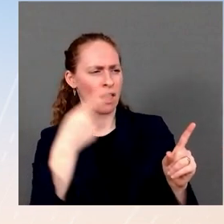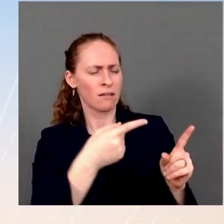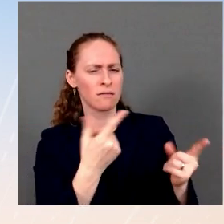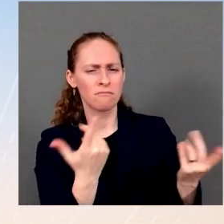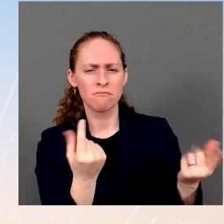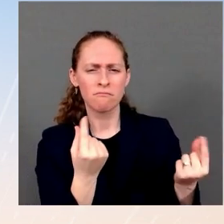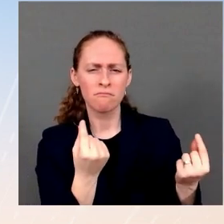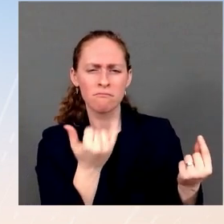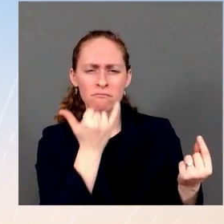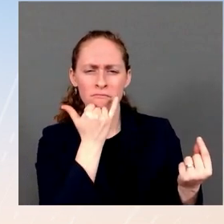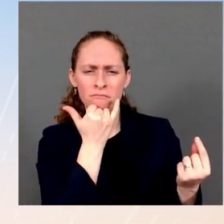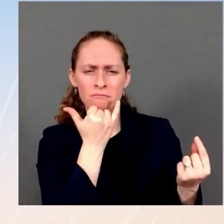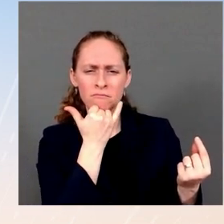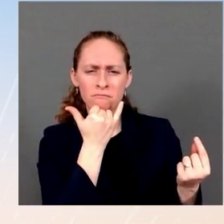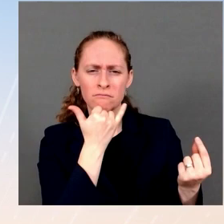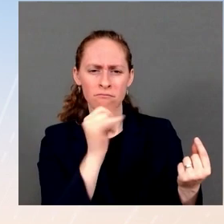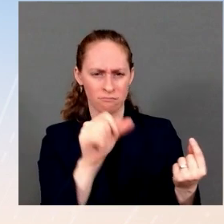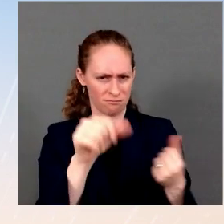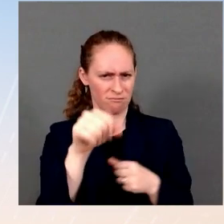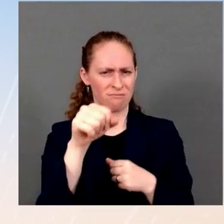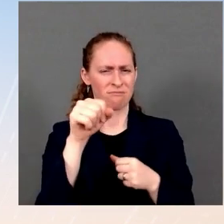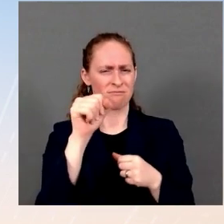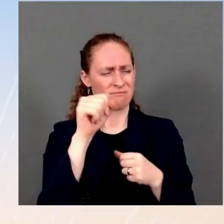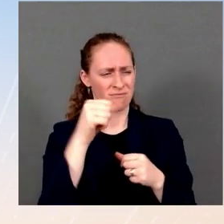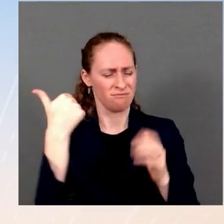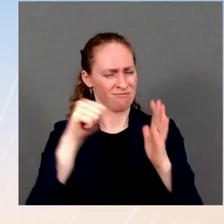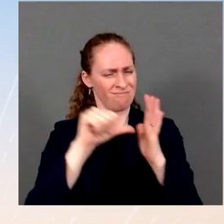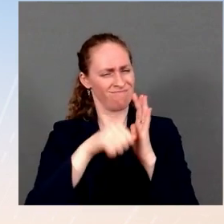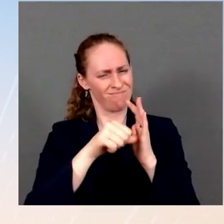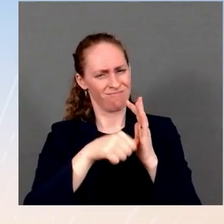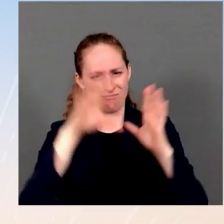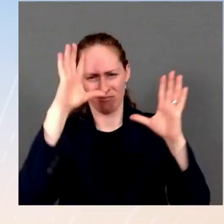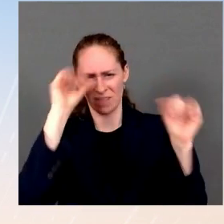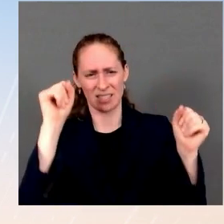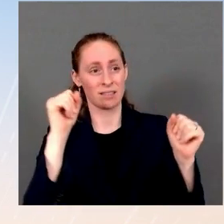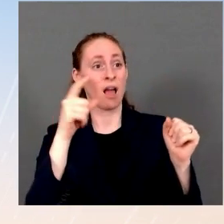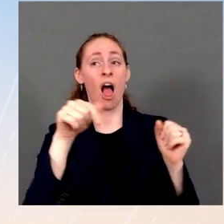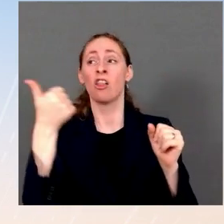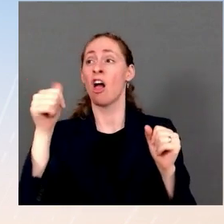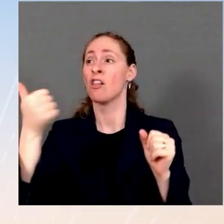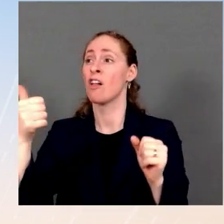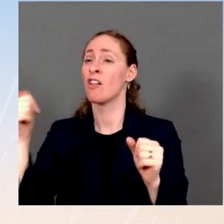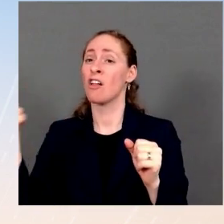passing voting rights and getting that done. Anyone who knows this President has followed this --